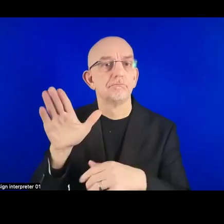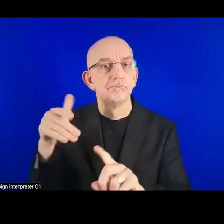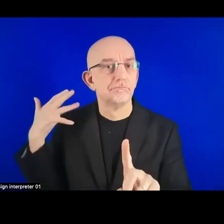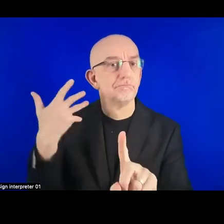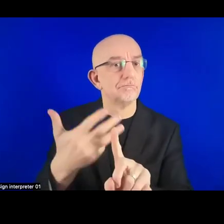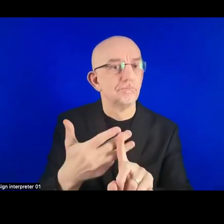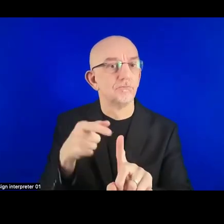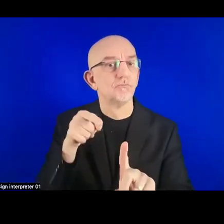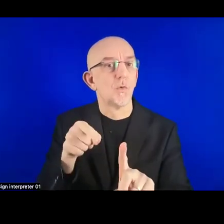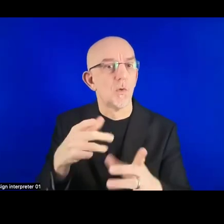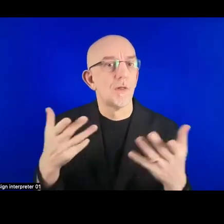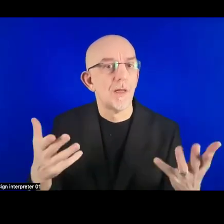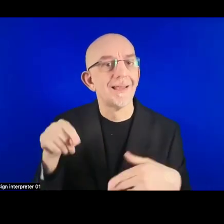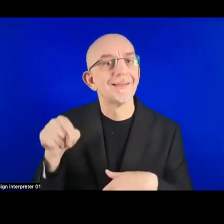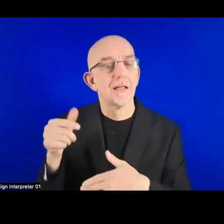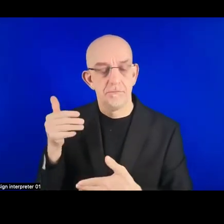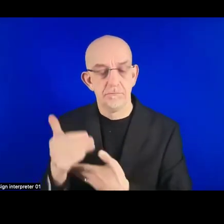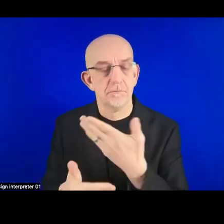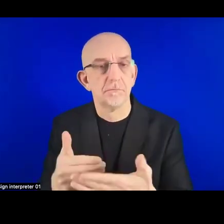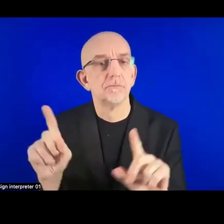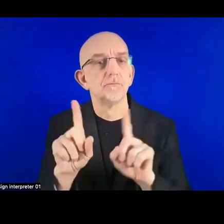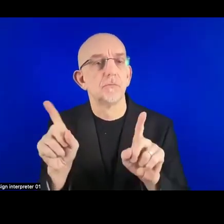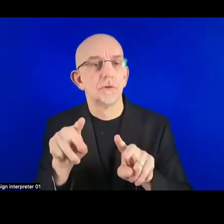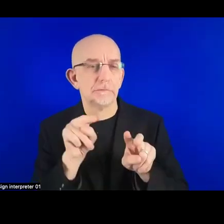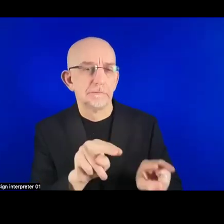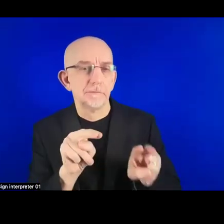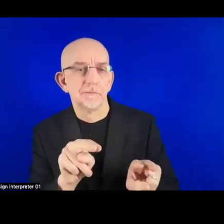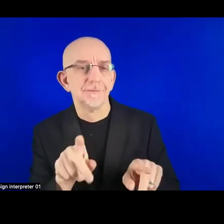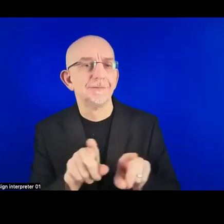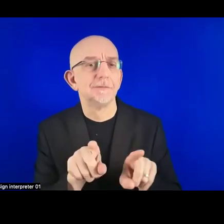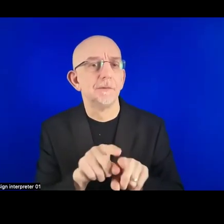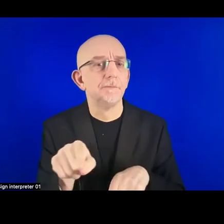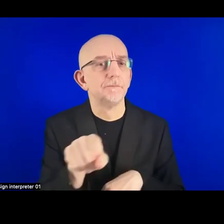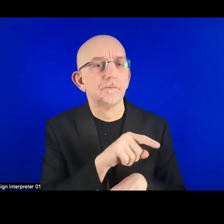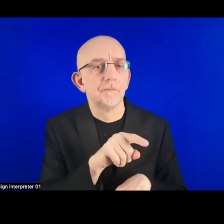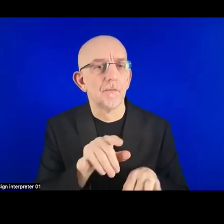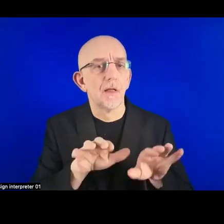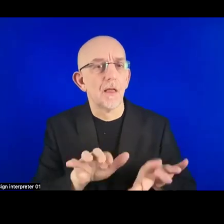doctoral dissertations, rather than compendia articles. Based on my experience, I